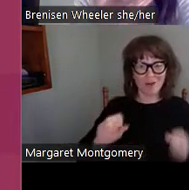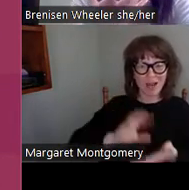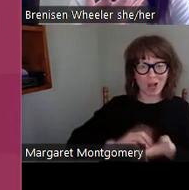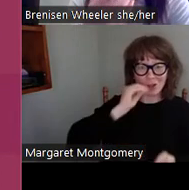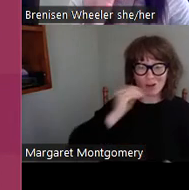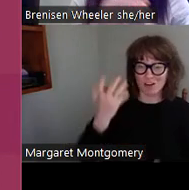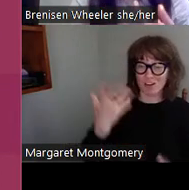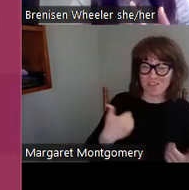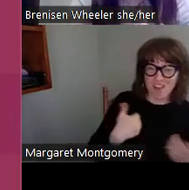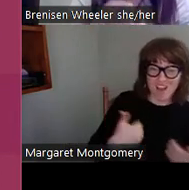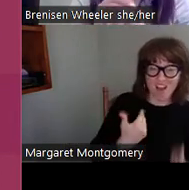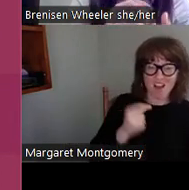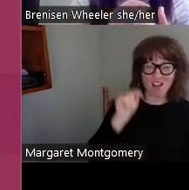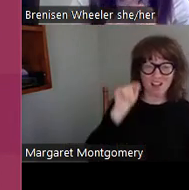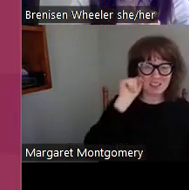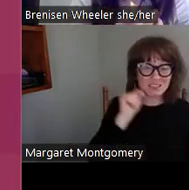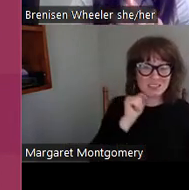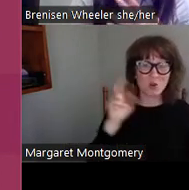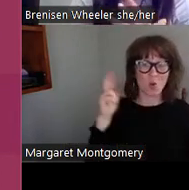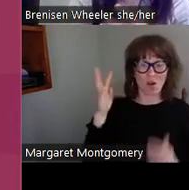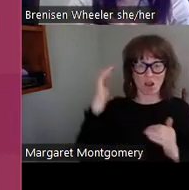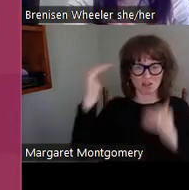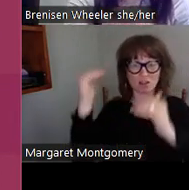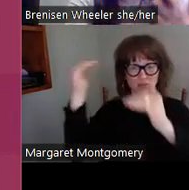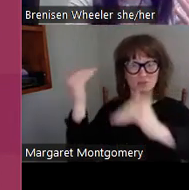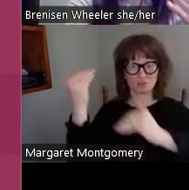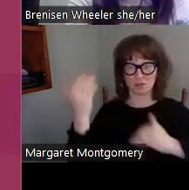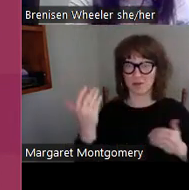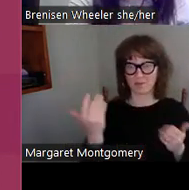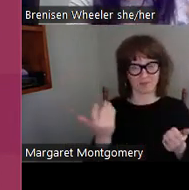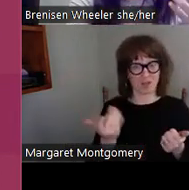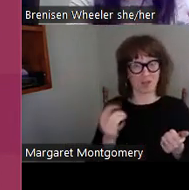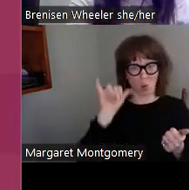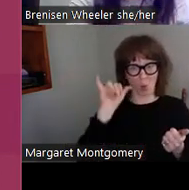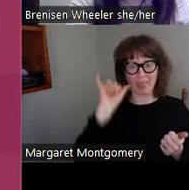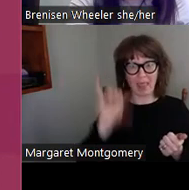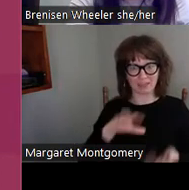cultures with shit general rules and expectations that can be used for excusing and justifying